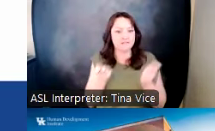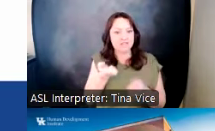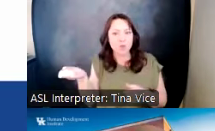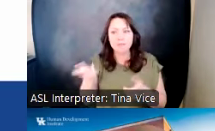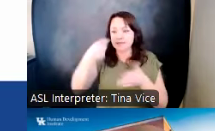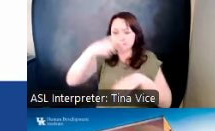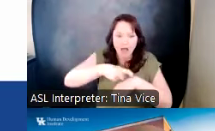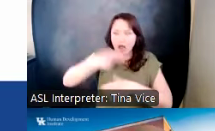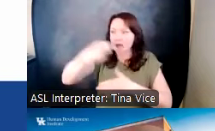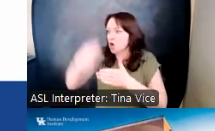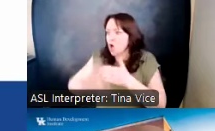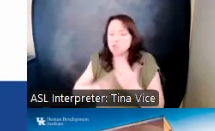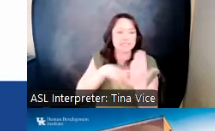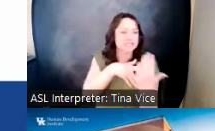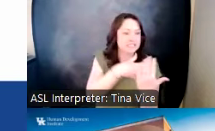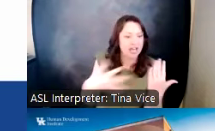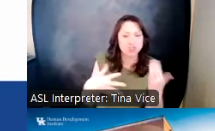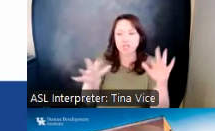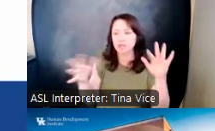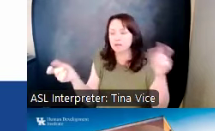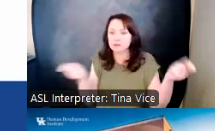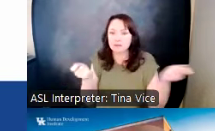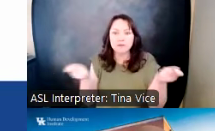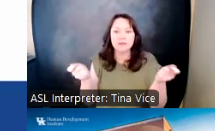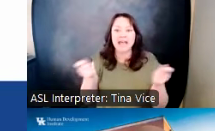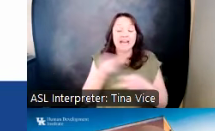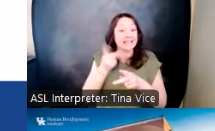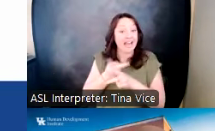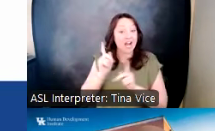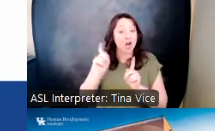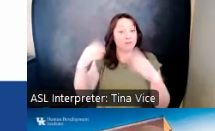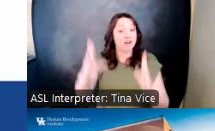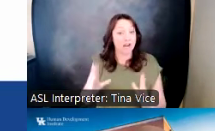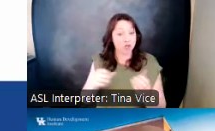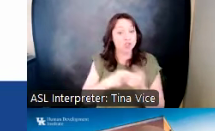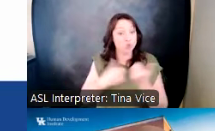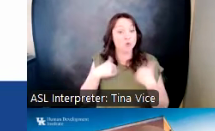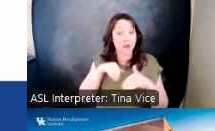those kind of resources. is the caregiver support to be able to have access is a barrier. And then